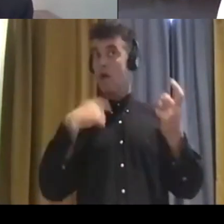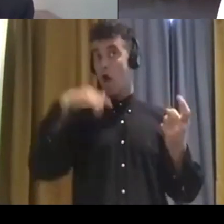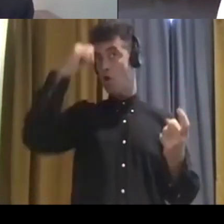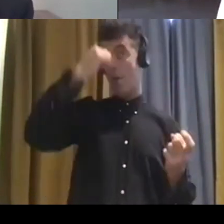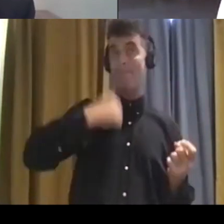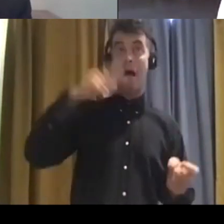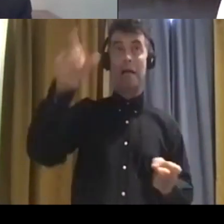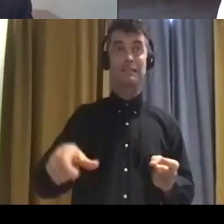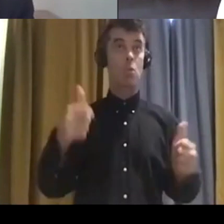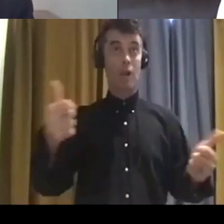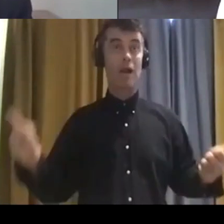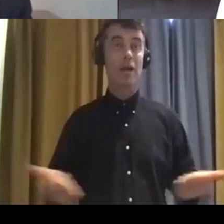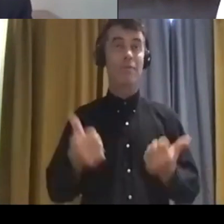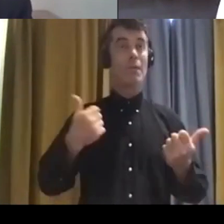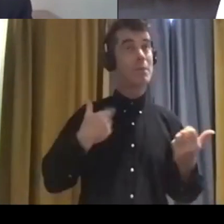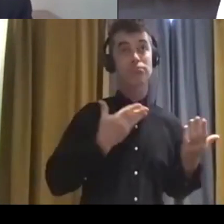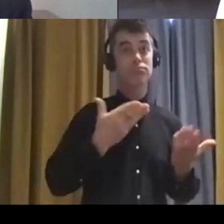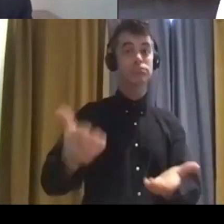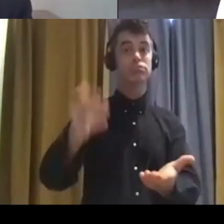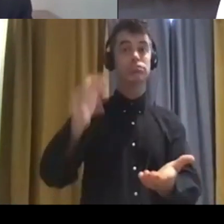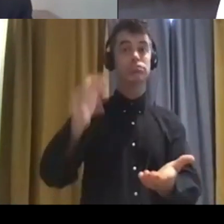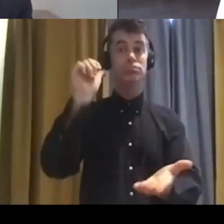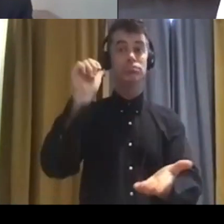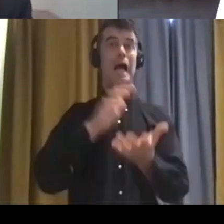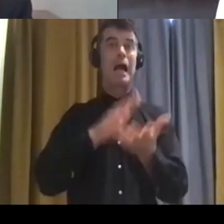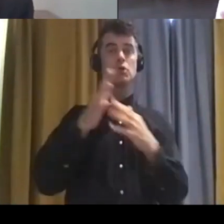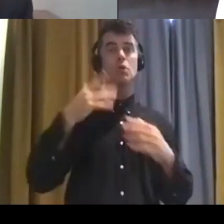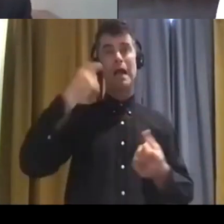well enough? Am I serving them well enough? and how do I understand what they're actually